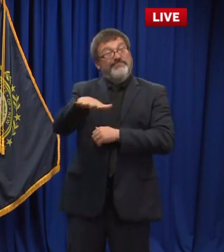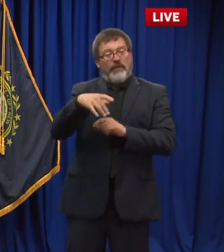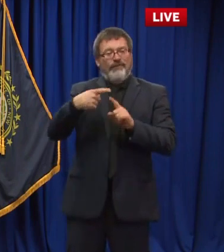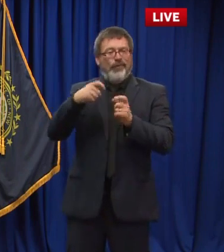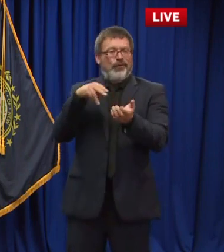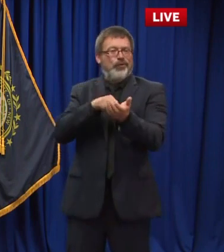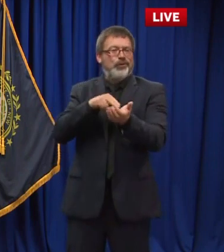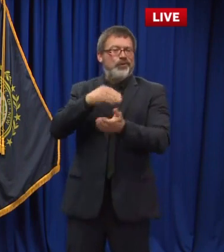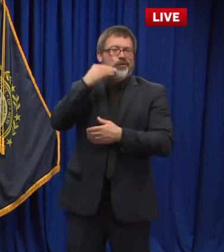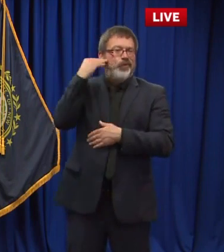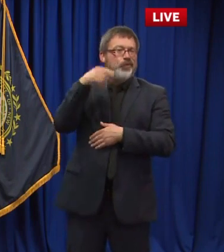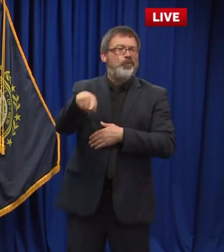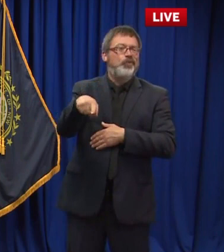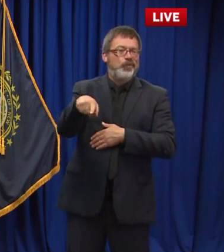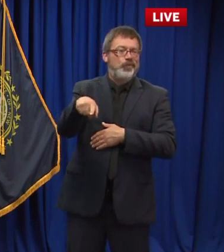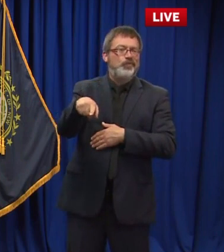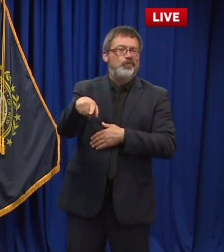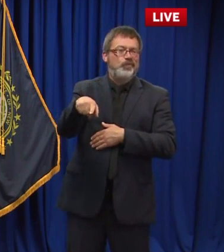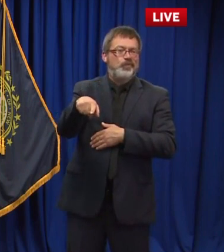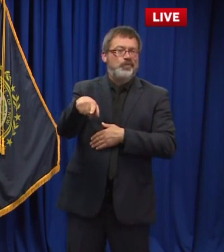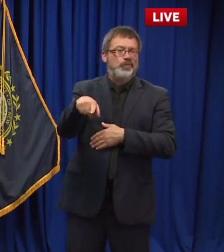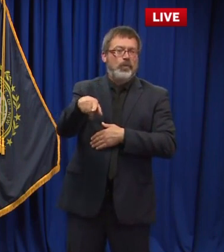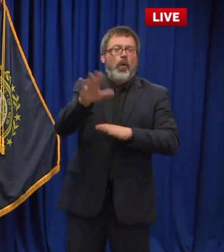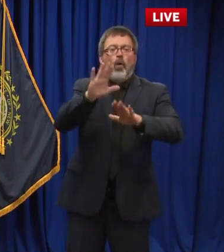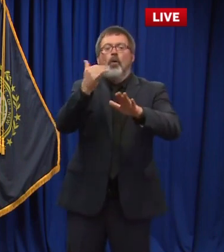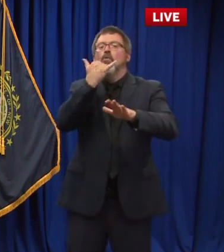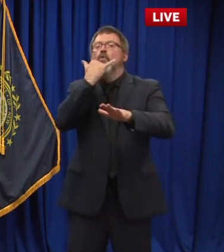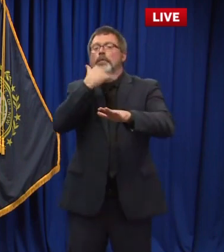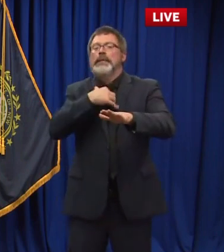THIS IS A RESIDENCE OF A LONG-TERM CARE FACILITY.